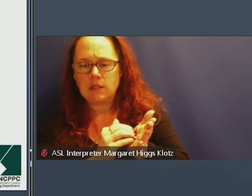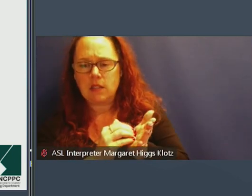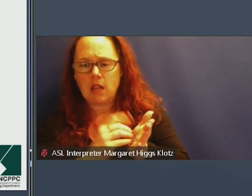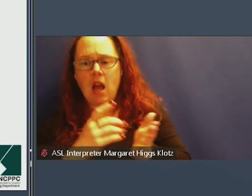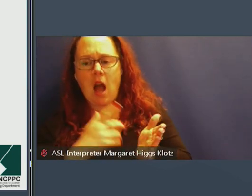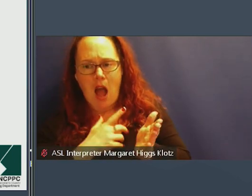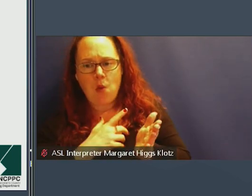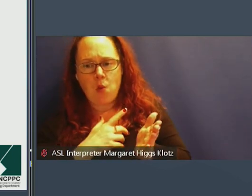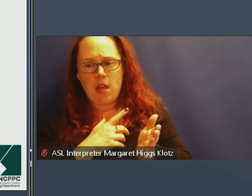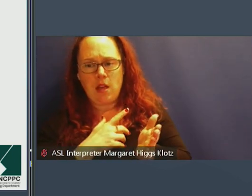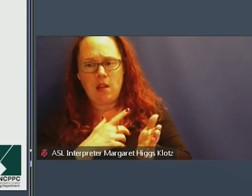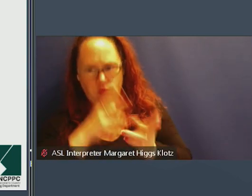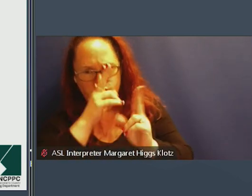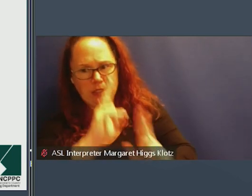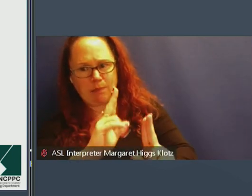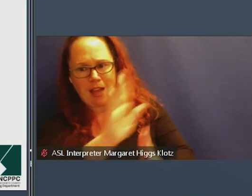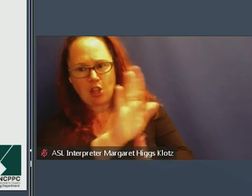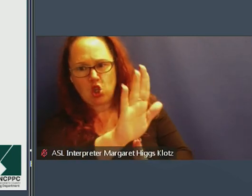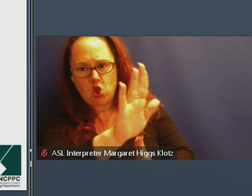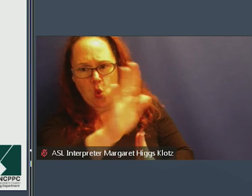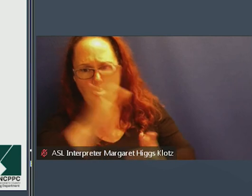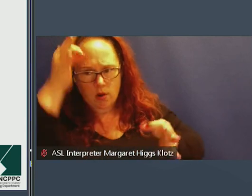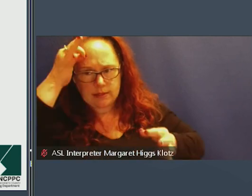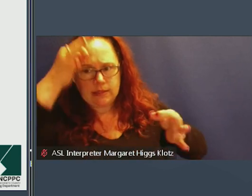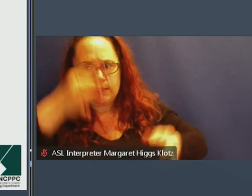I wanted to sort of speak at the end to sort of